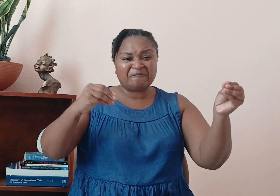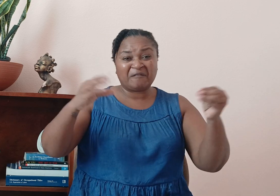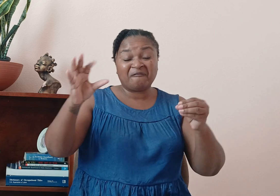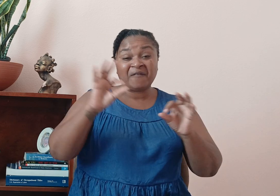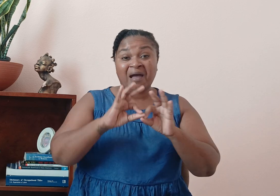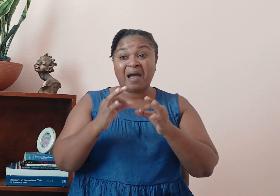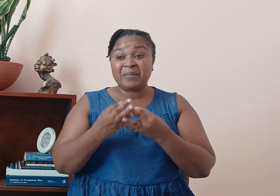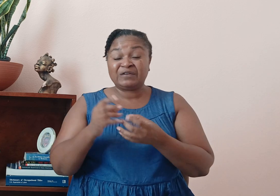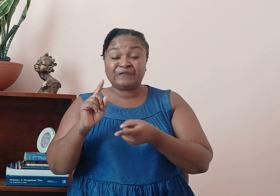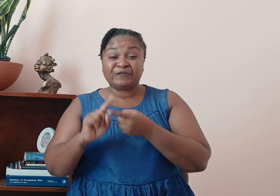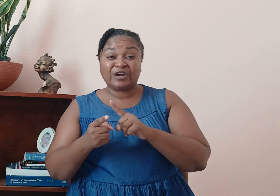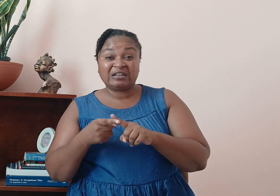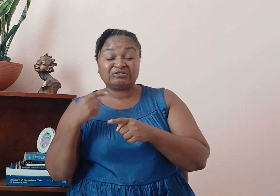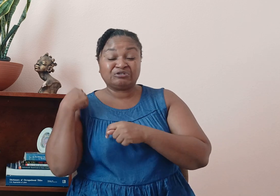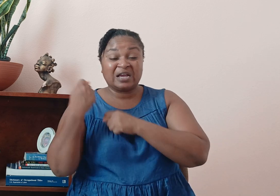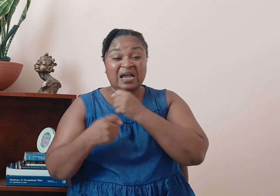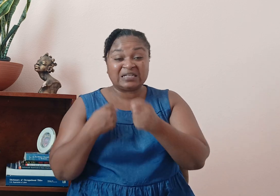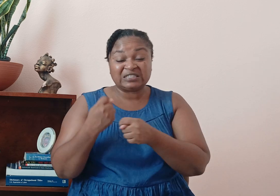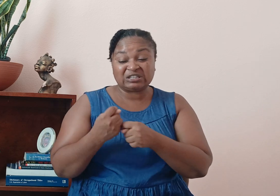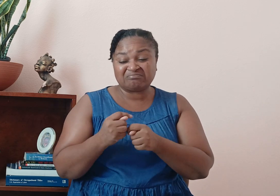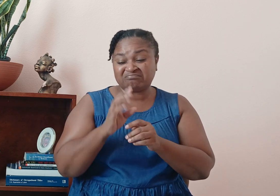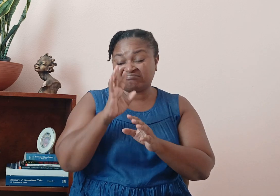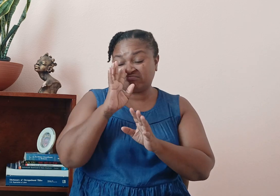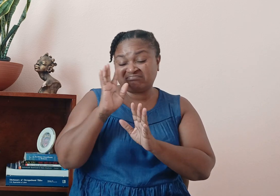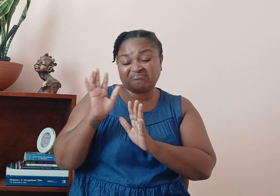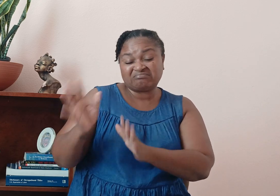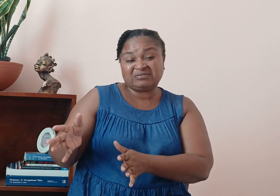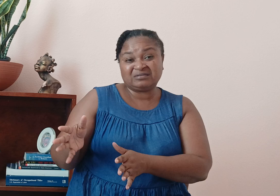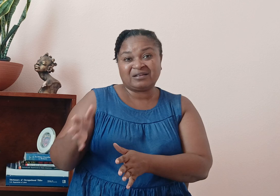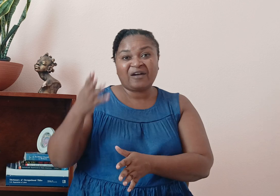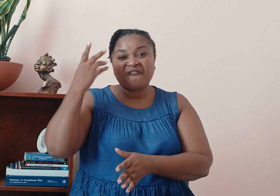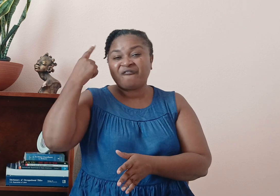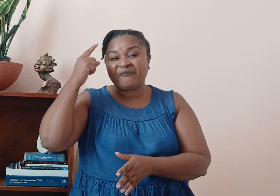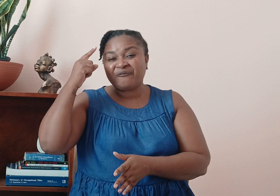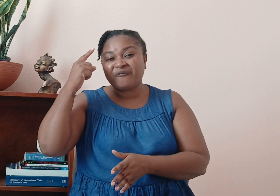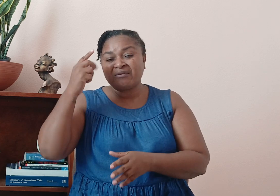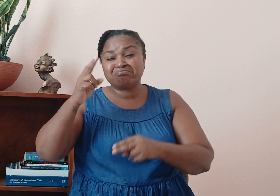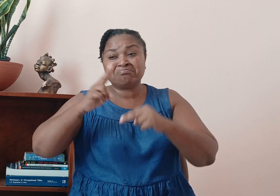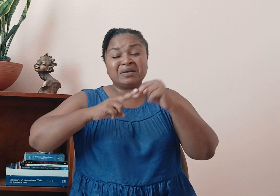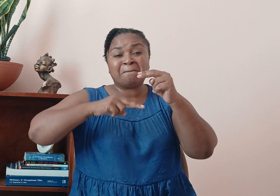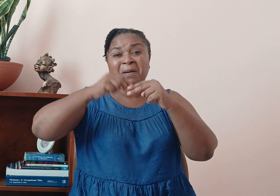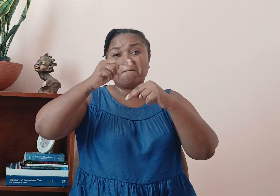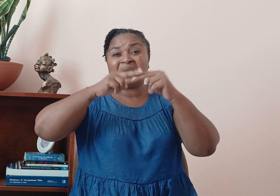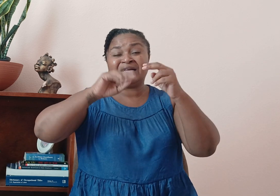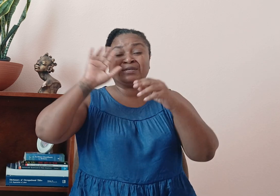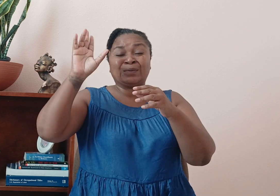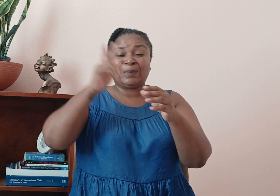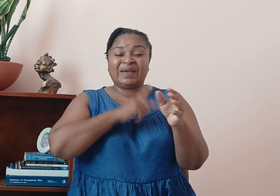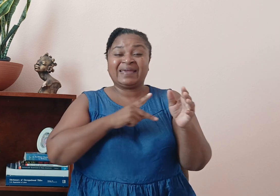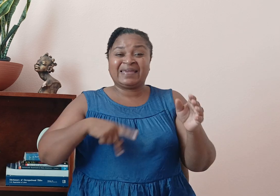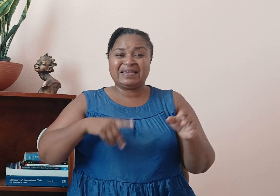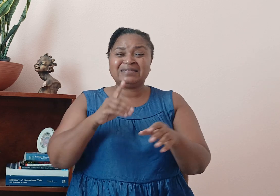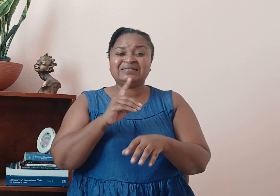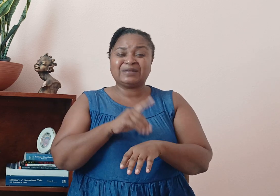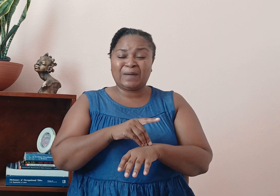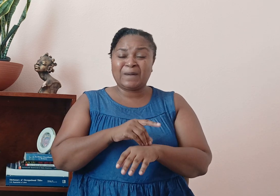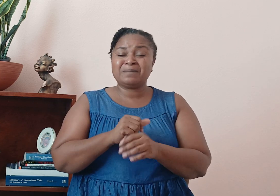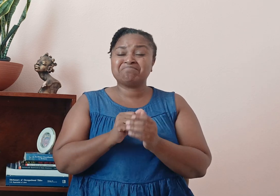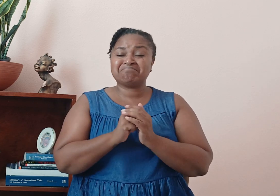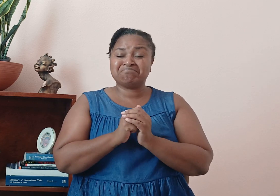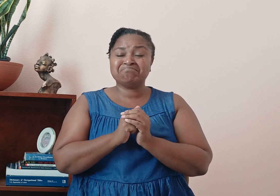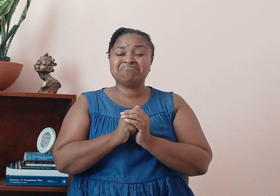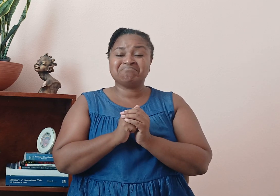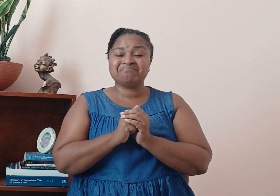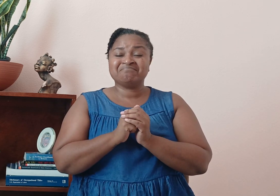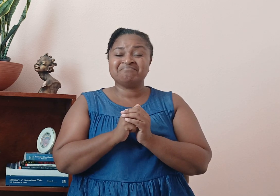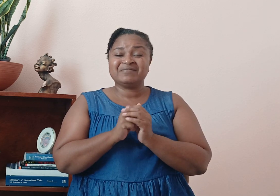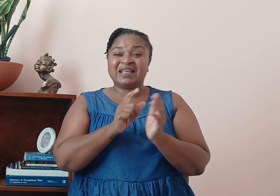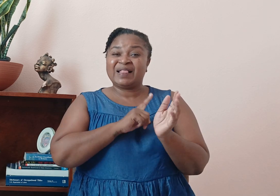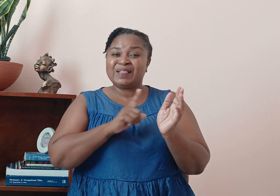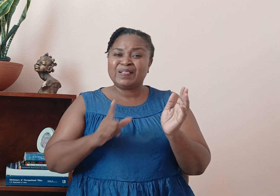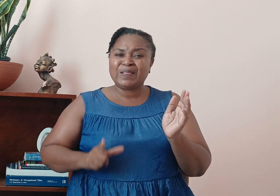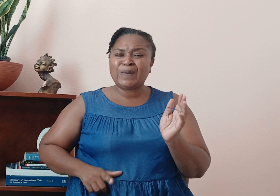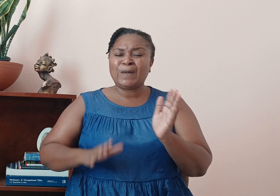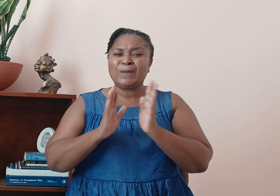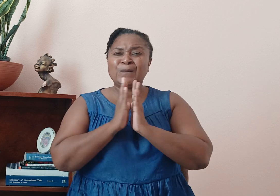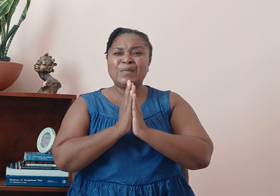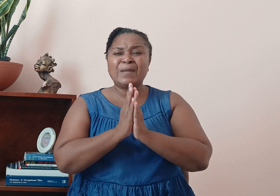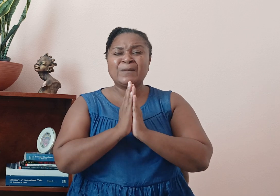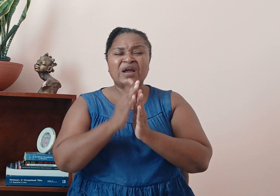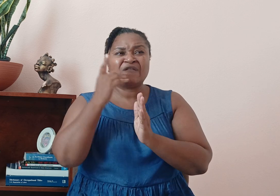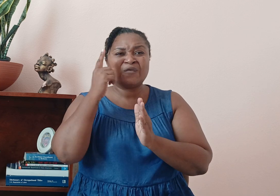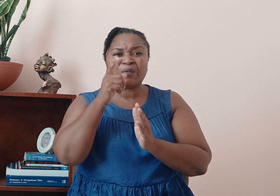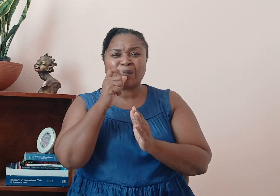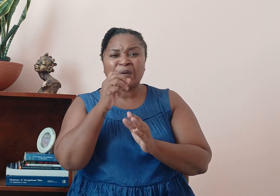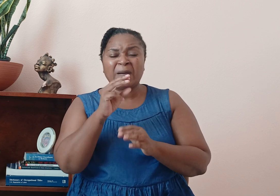behind for the sake of building your kingdom. Lord, I pray for the missionaries and evangelists